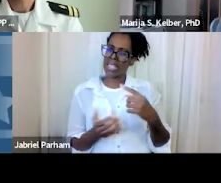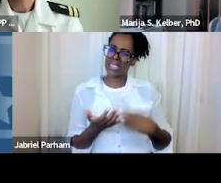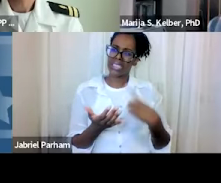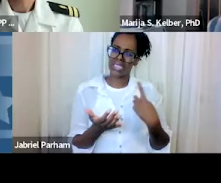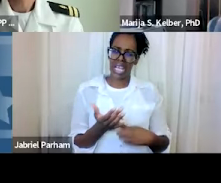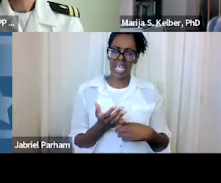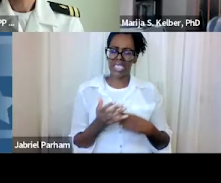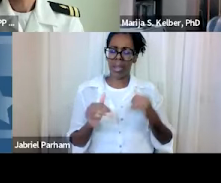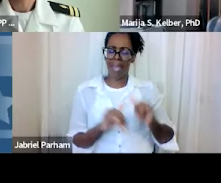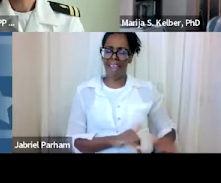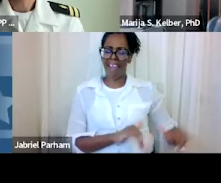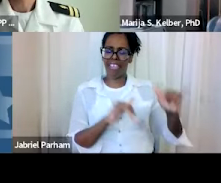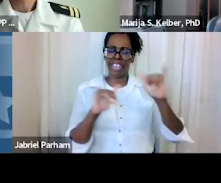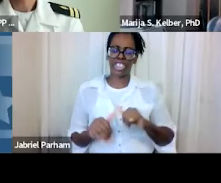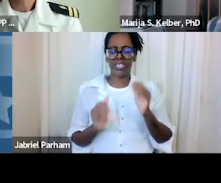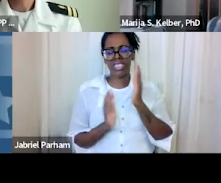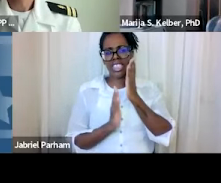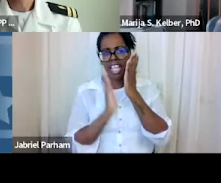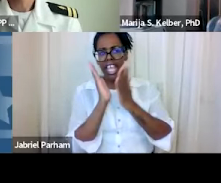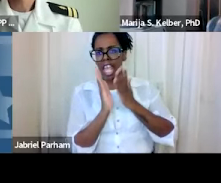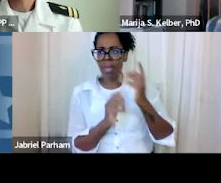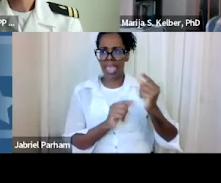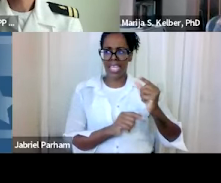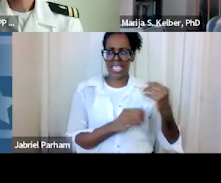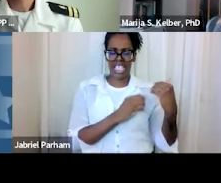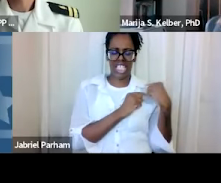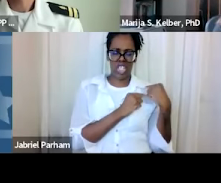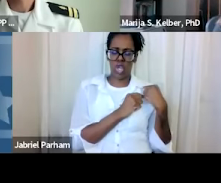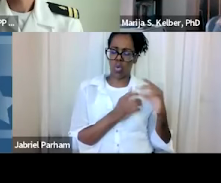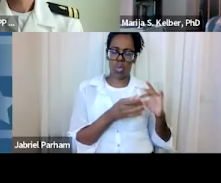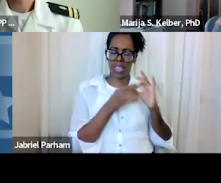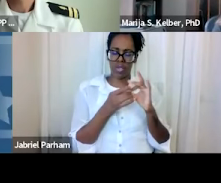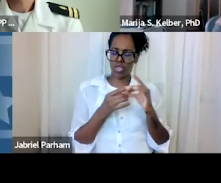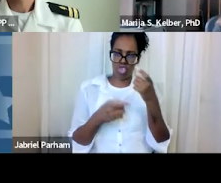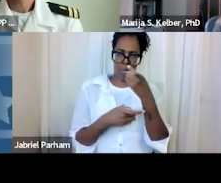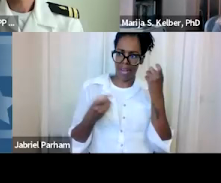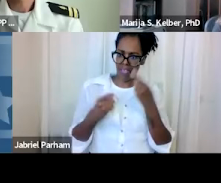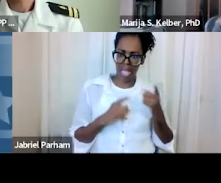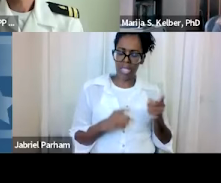related to actions taken or not taken when faced with traumatic events. So again, this is something